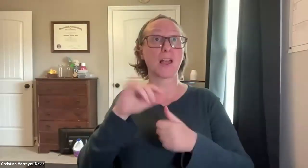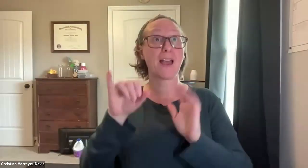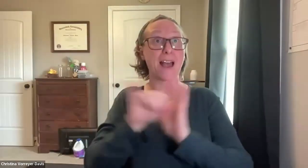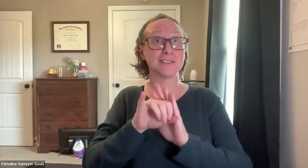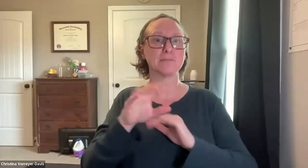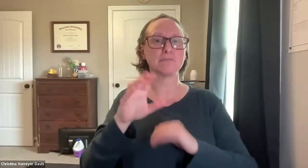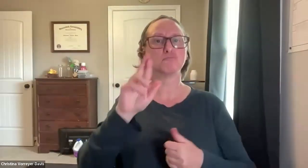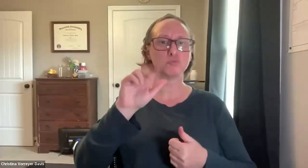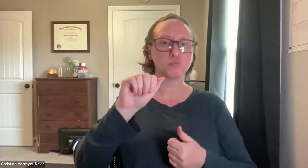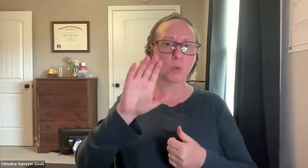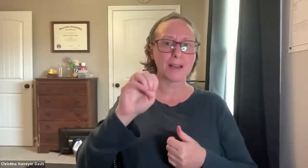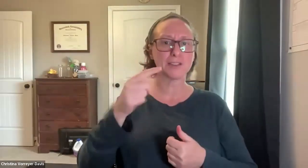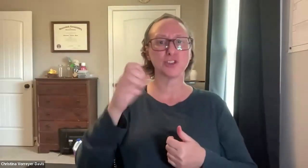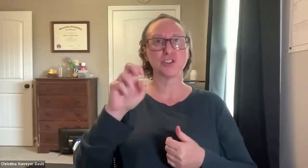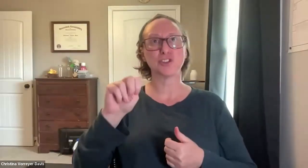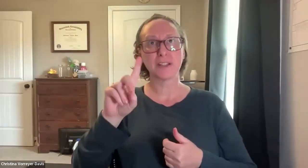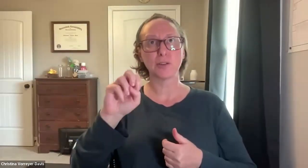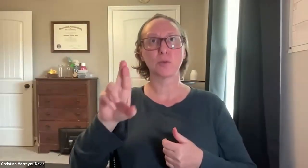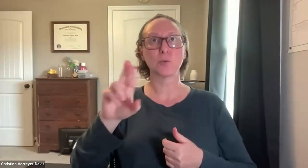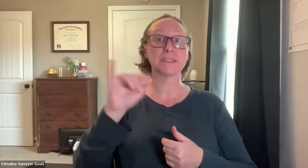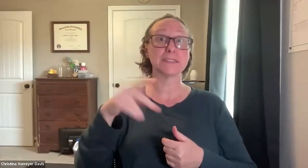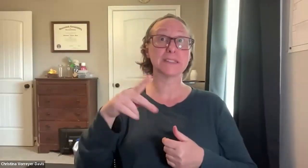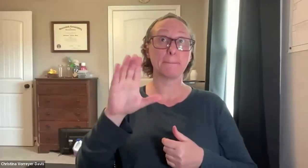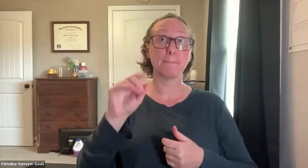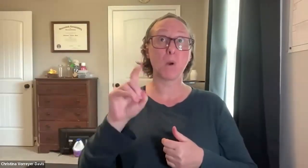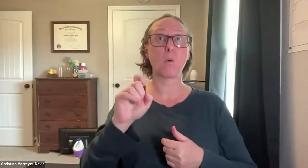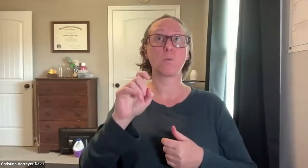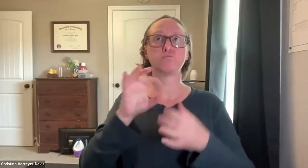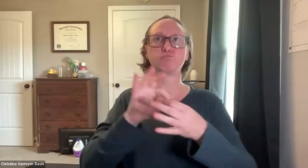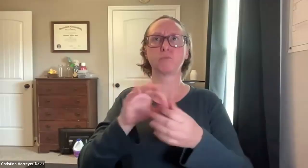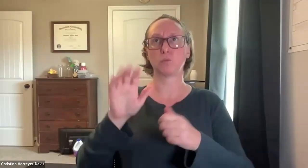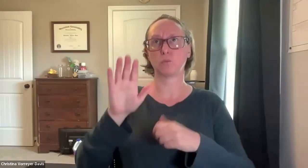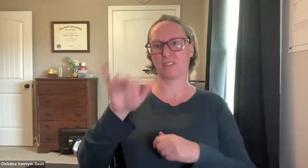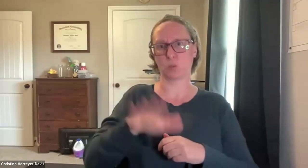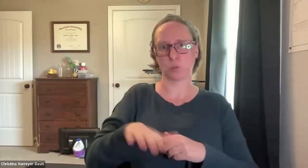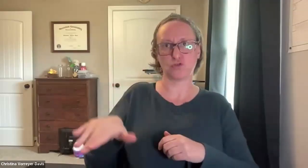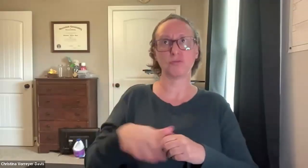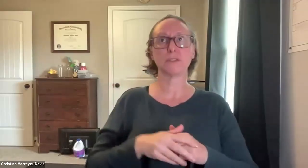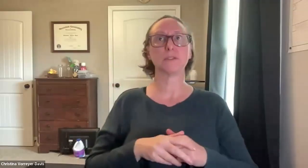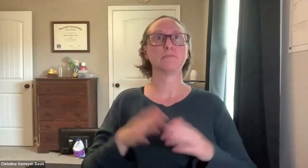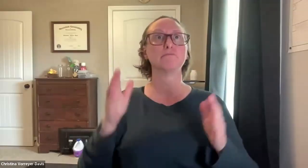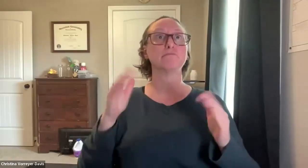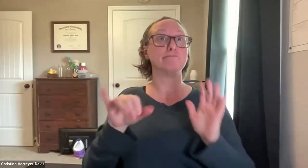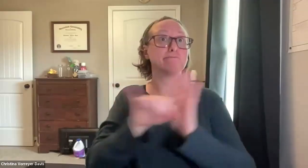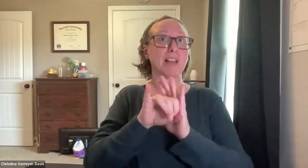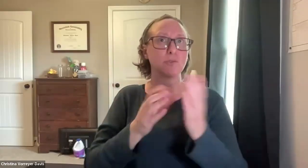Each child will be given a code of privacy for that. They also identify race, gender, and zip code of those children.